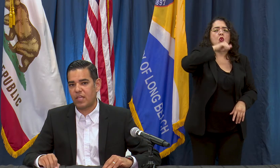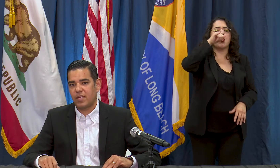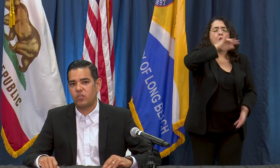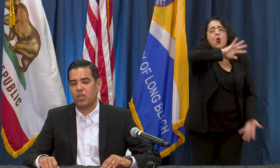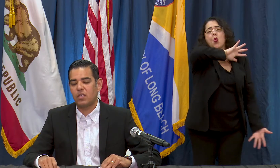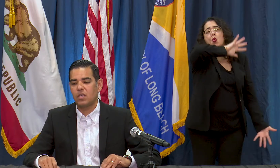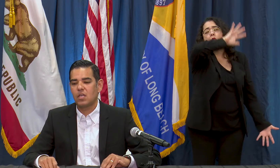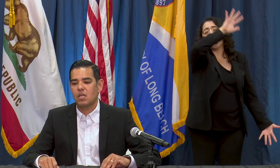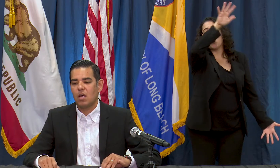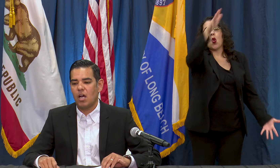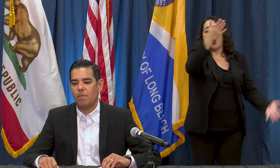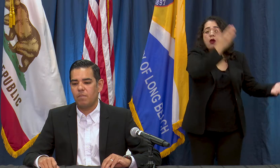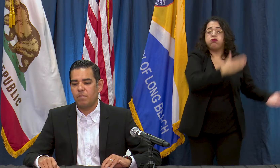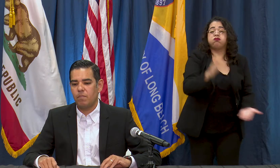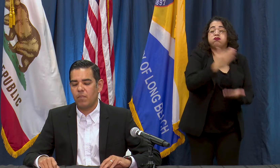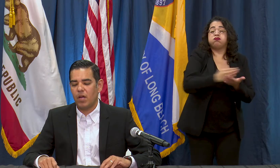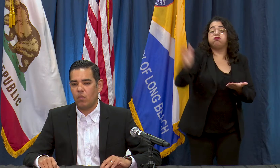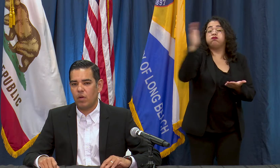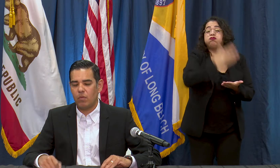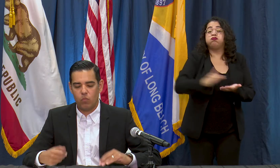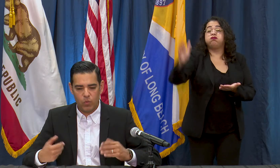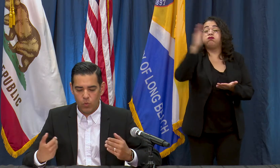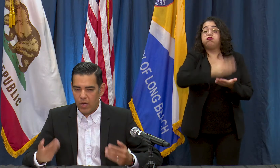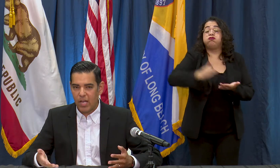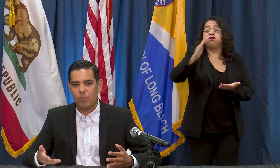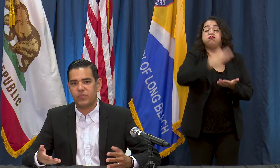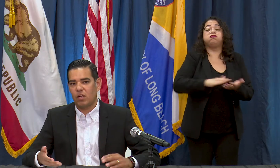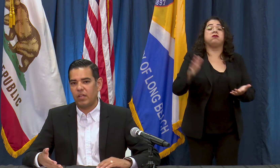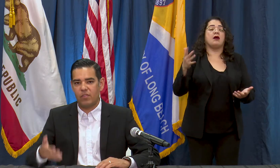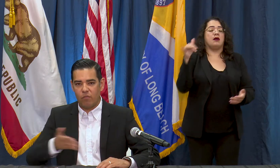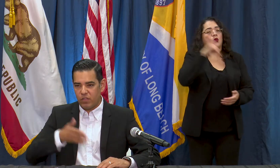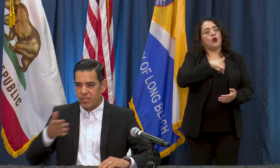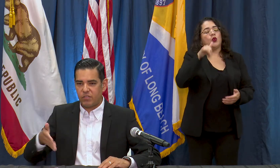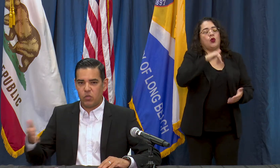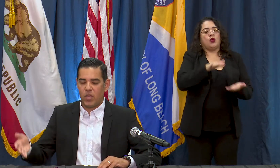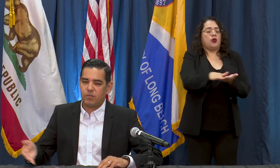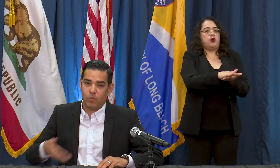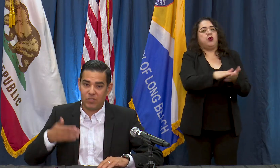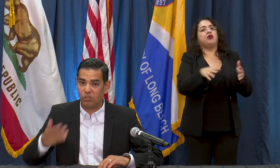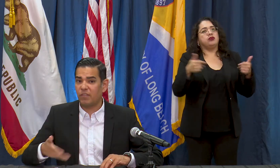citation we want to help still and over these next two weeks but we still need